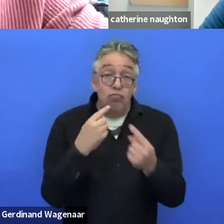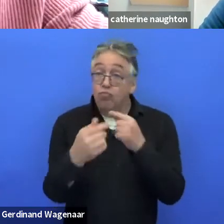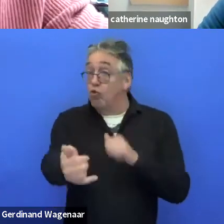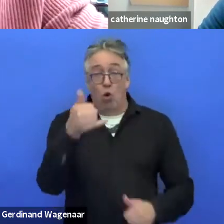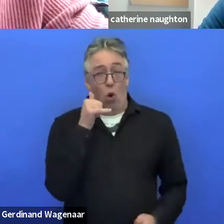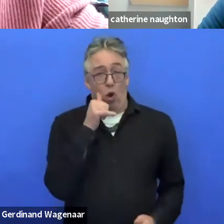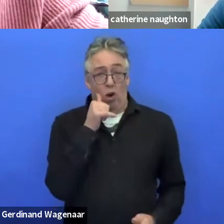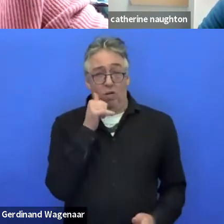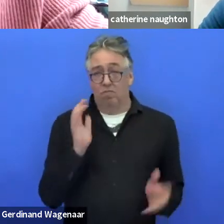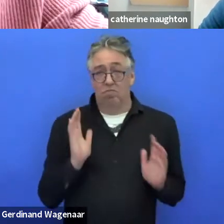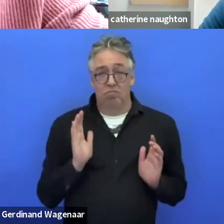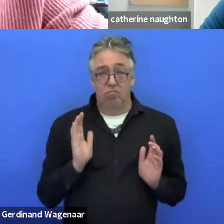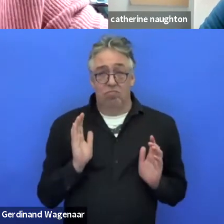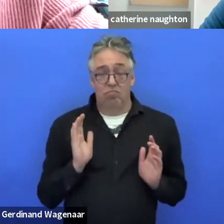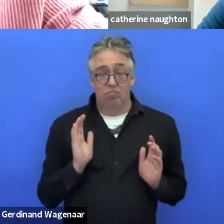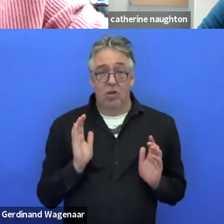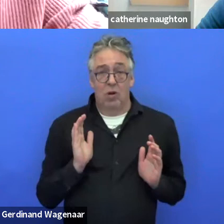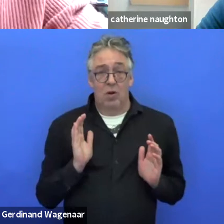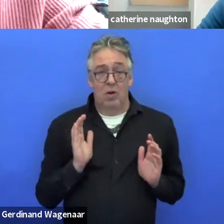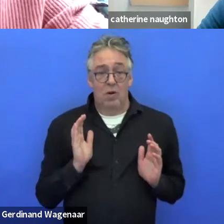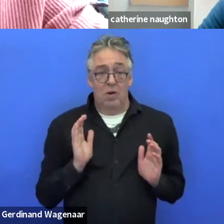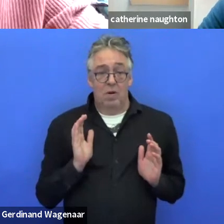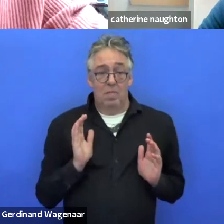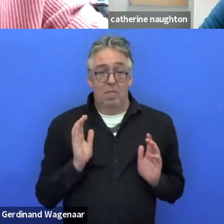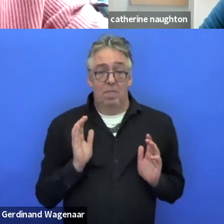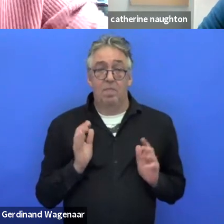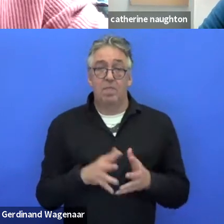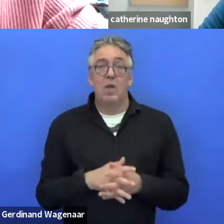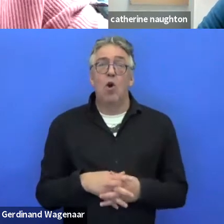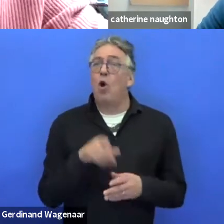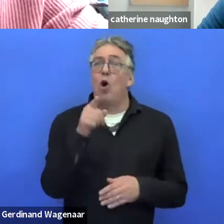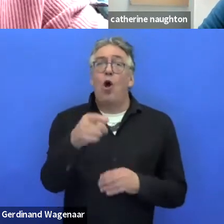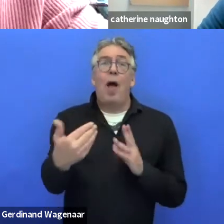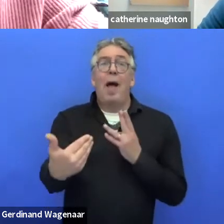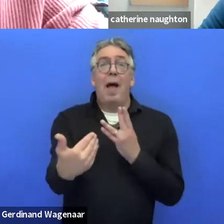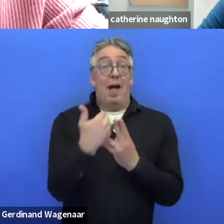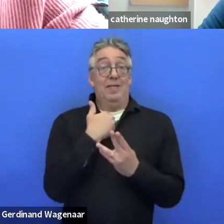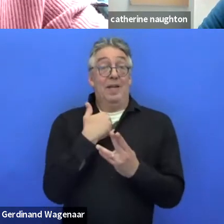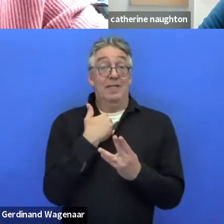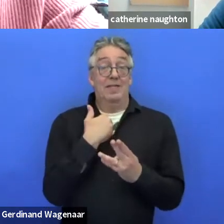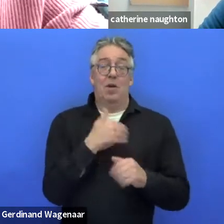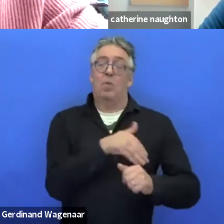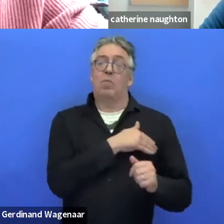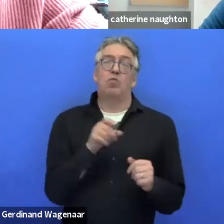I mean this should be considered the access to Ombudsman should be easy and it is, actually.